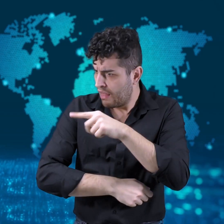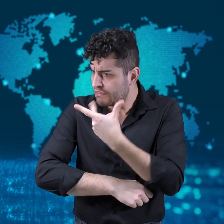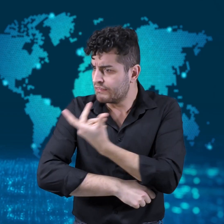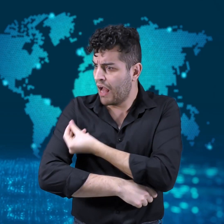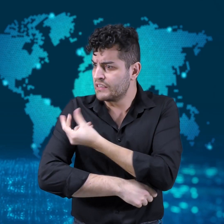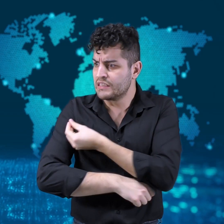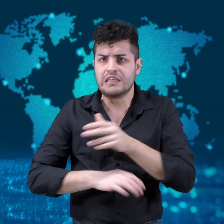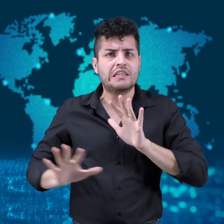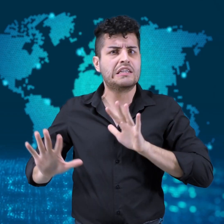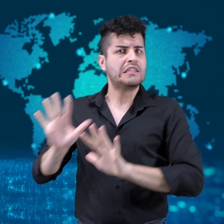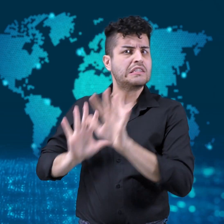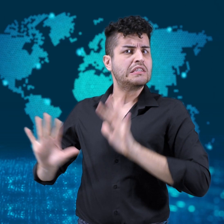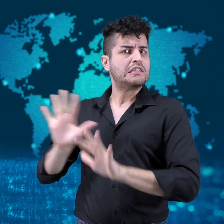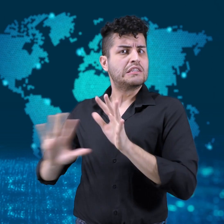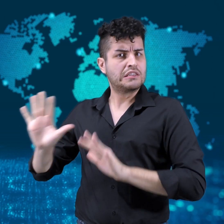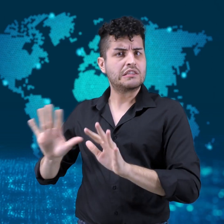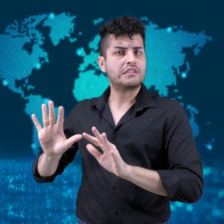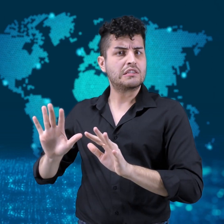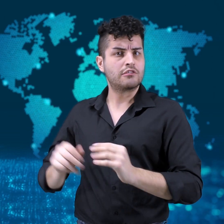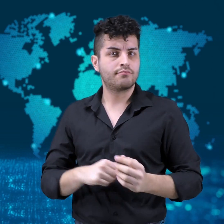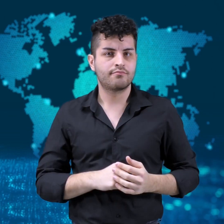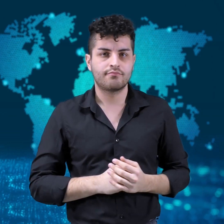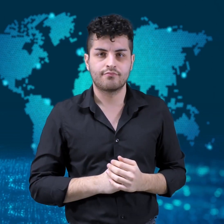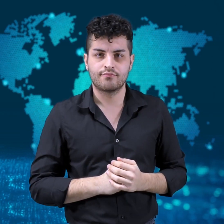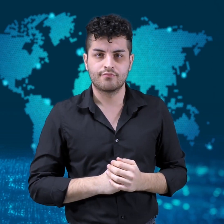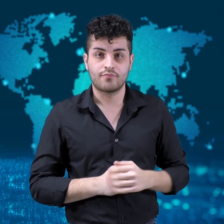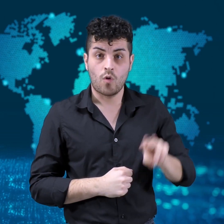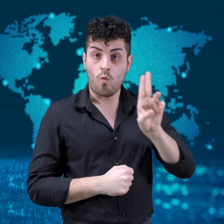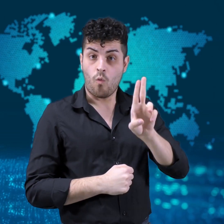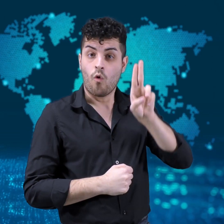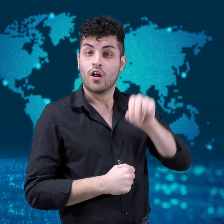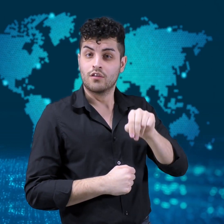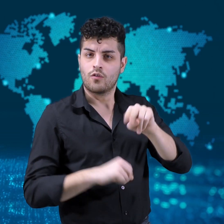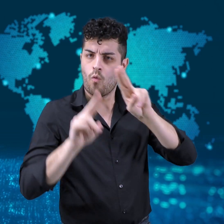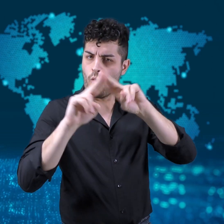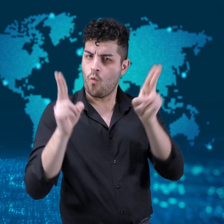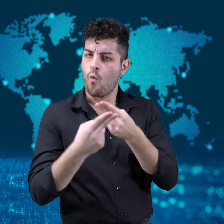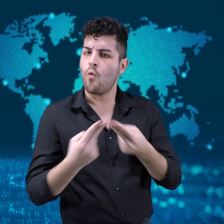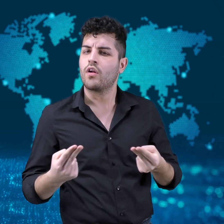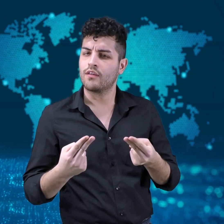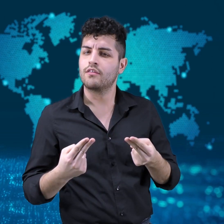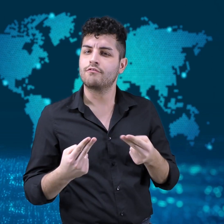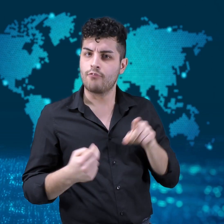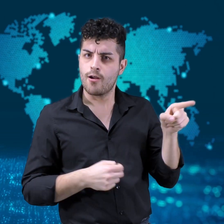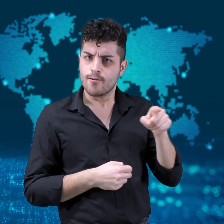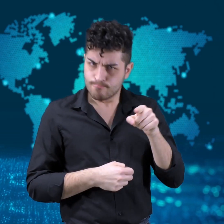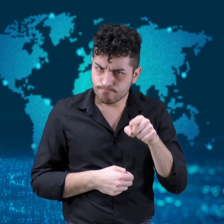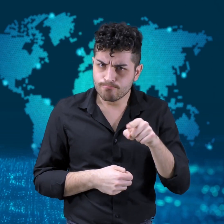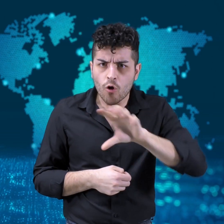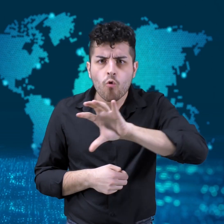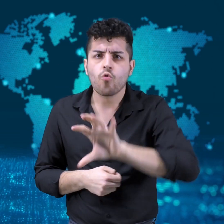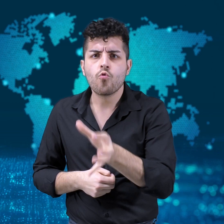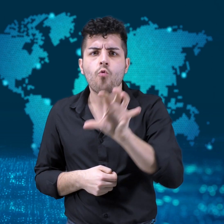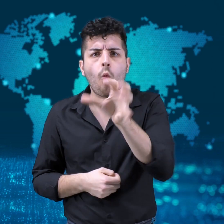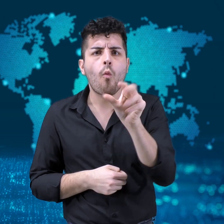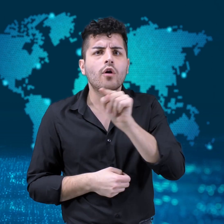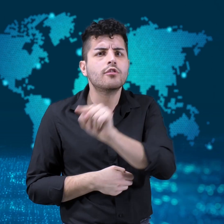there has been more public resistance against vaccinations.